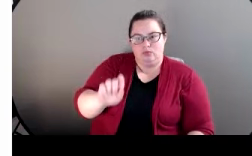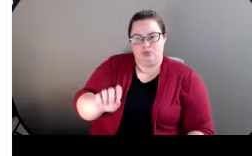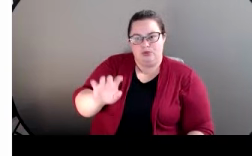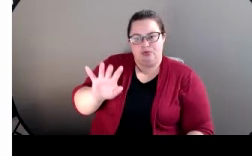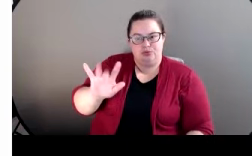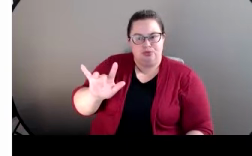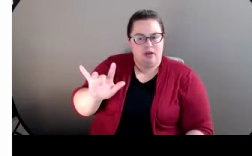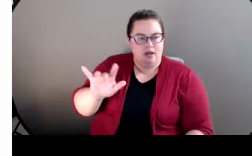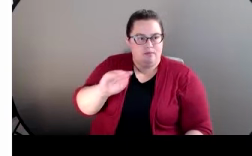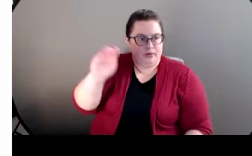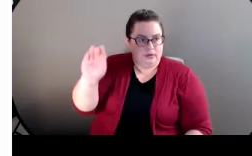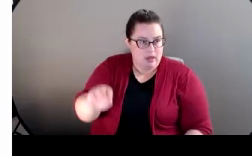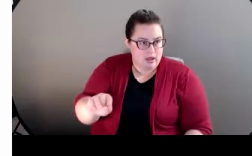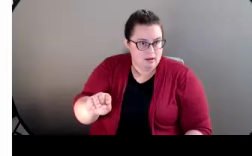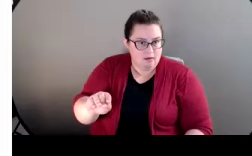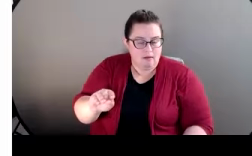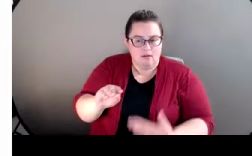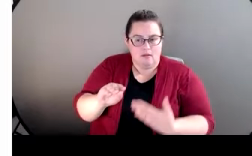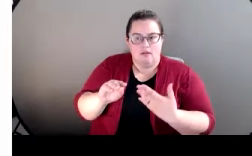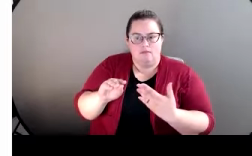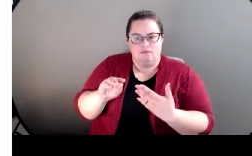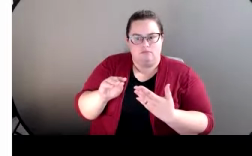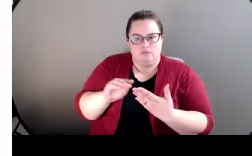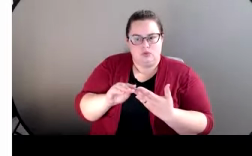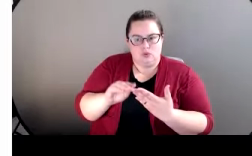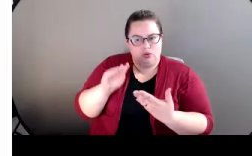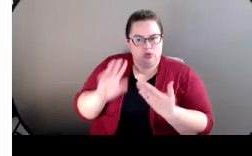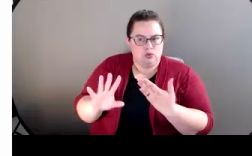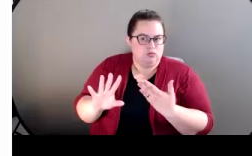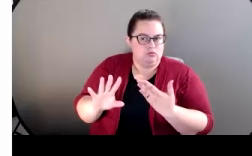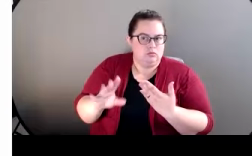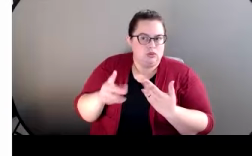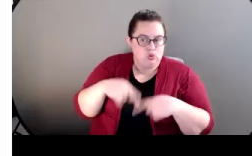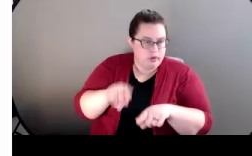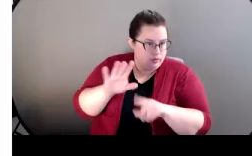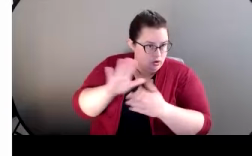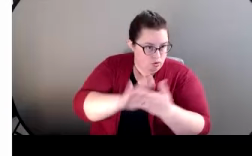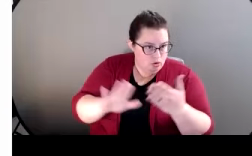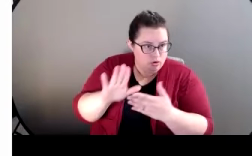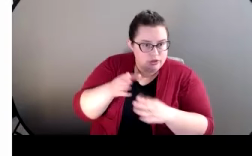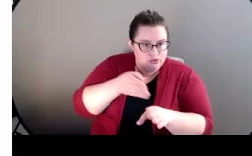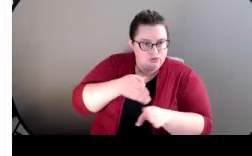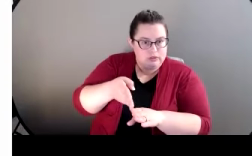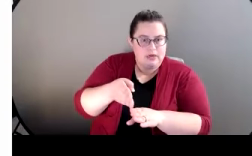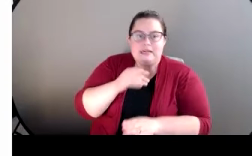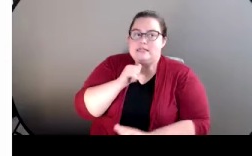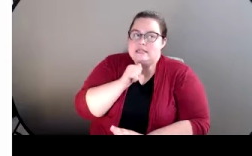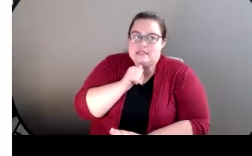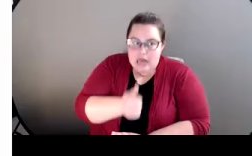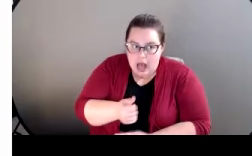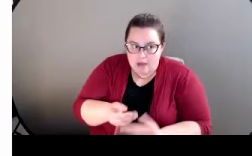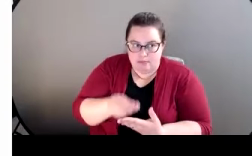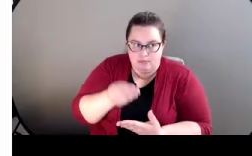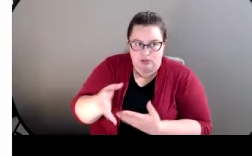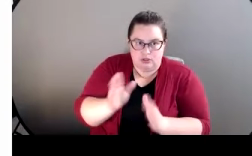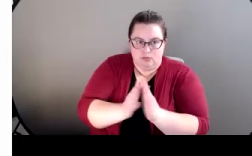surveyed at some point in their college career did not purchase a textbook because it was too expensive.